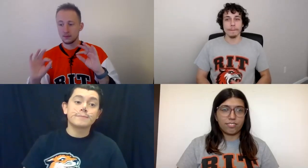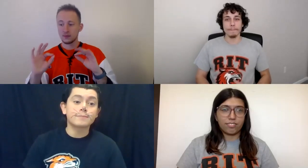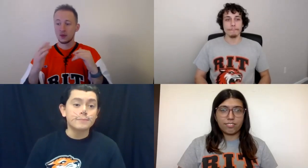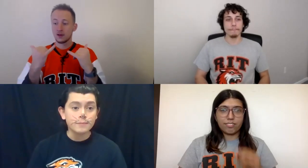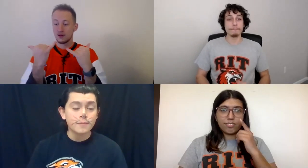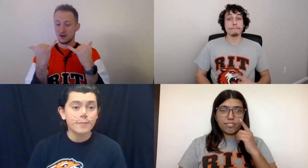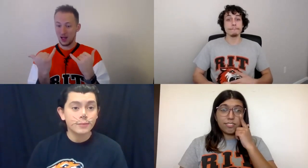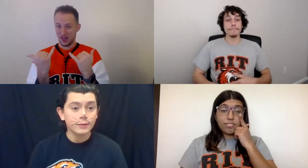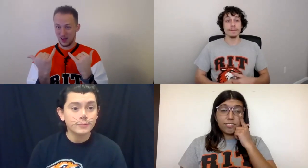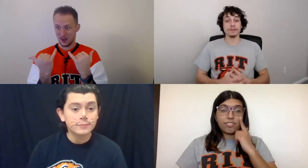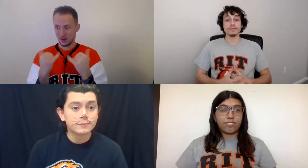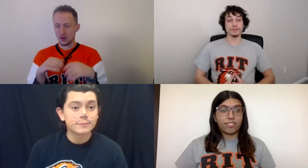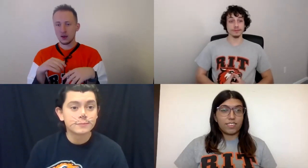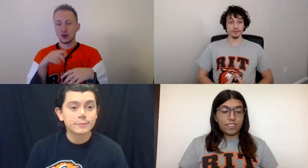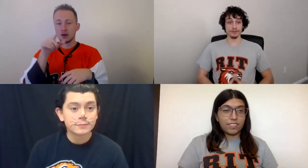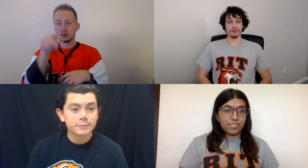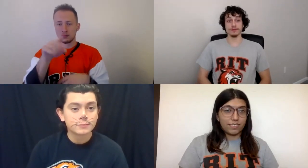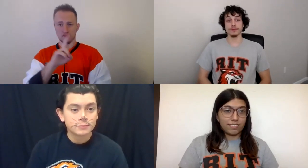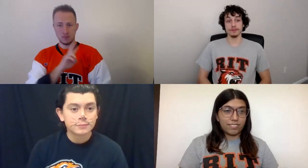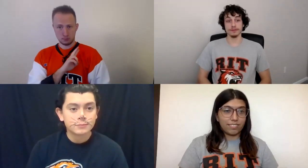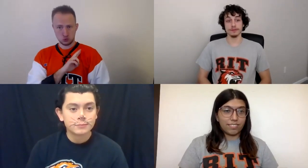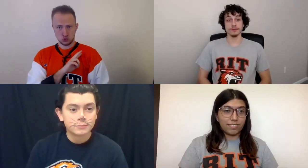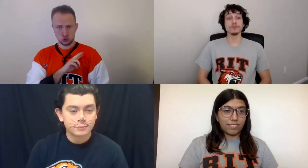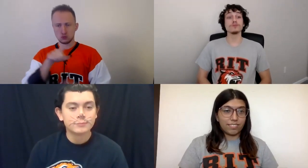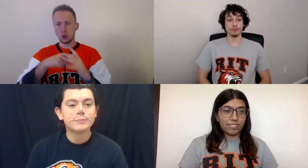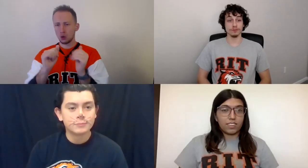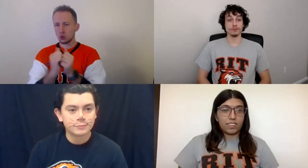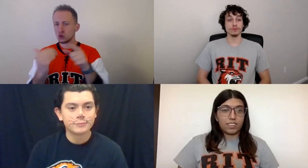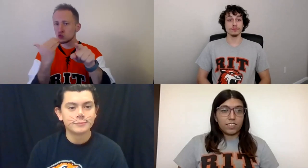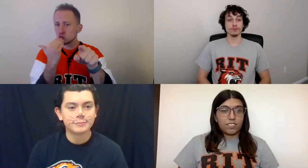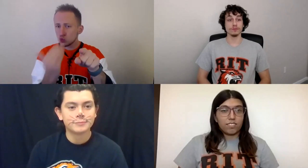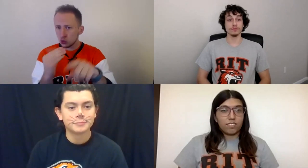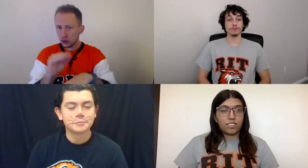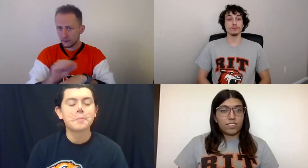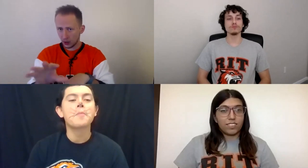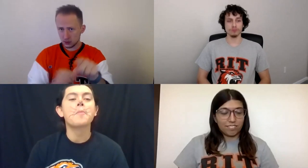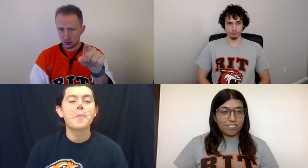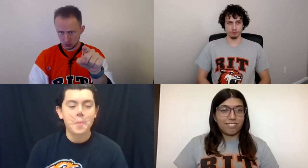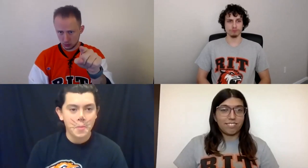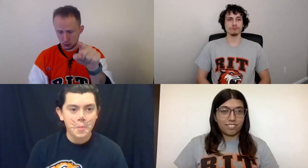Matt: OK, now, Vladimir: you start; you give some good advice.